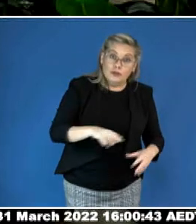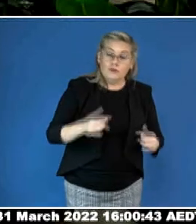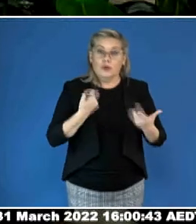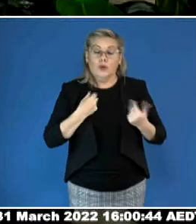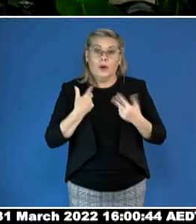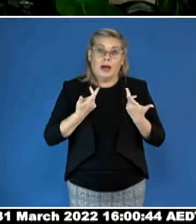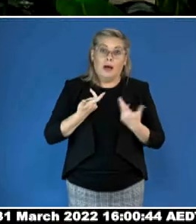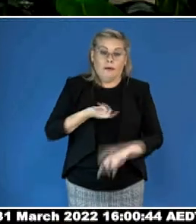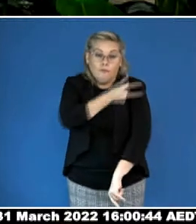trauma and isolation.